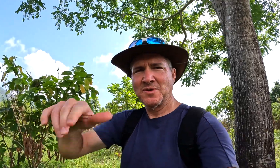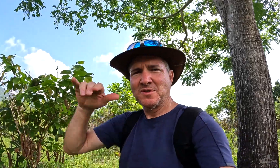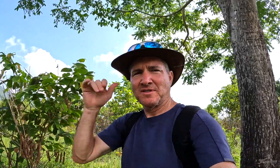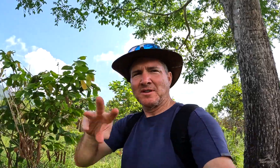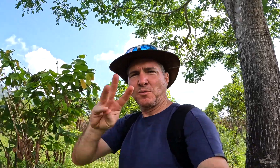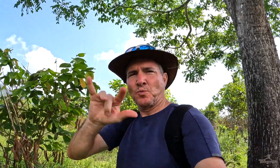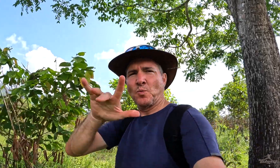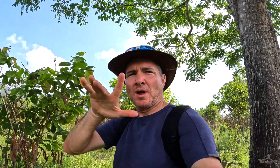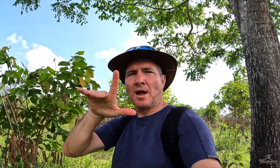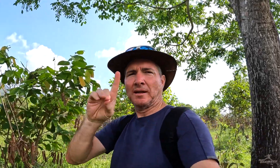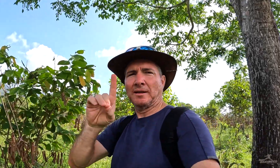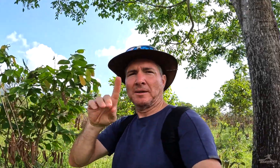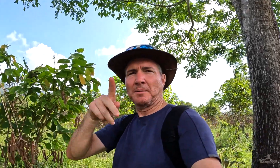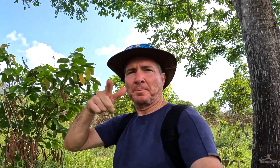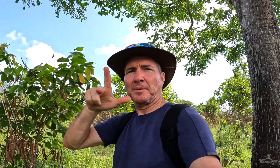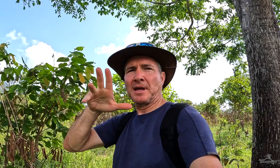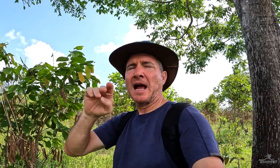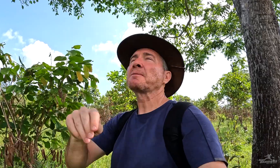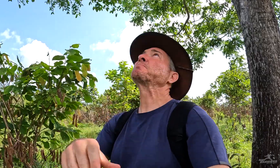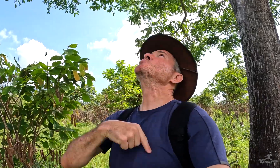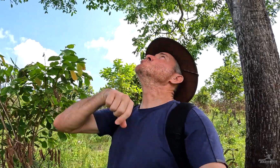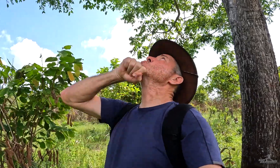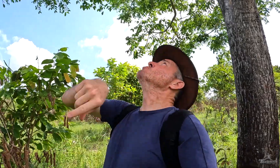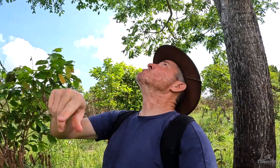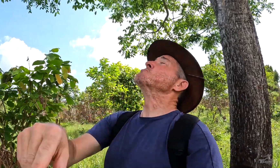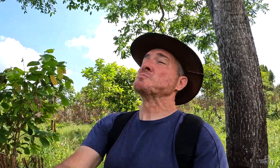That’s a wild plum, love it.